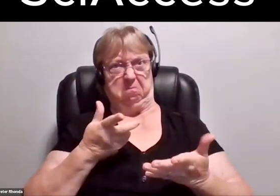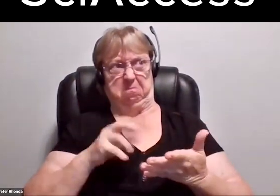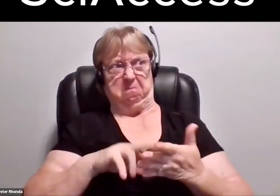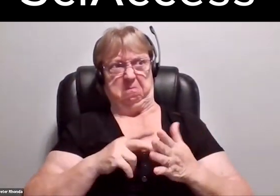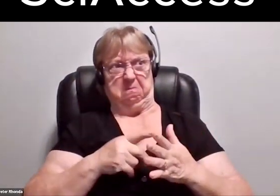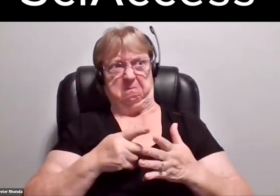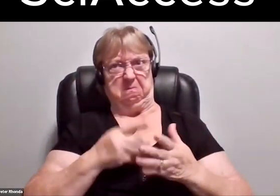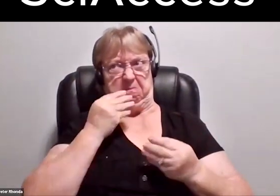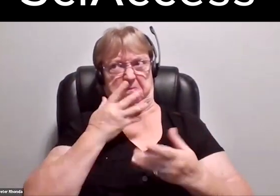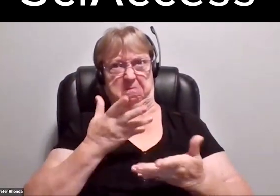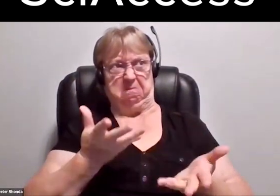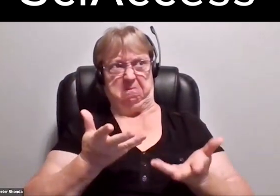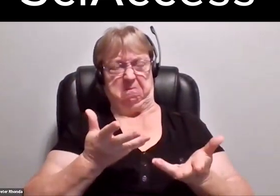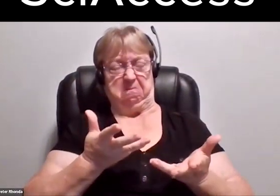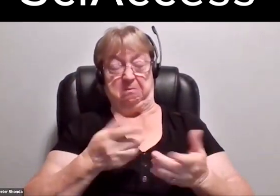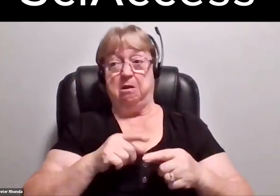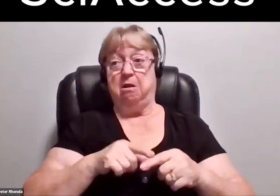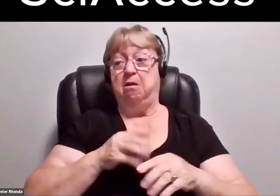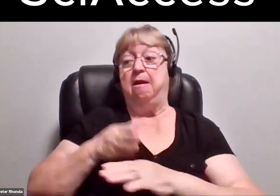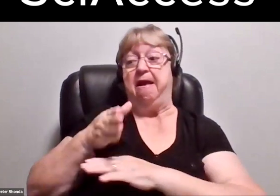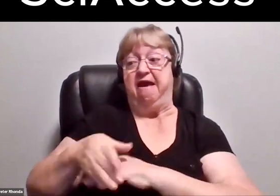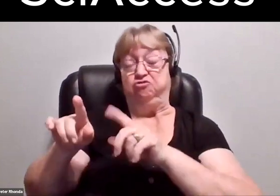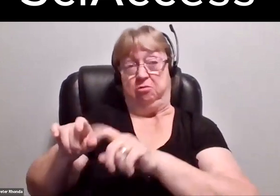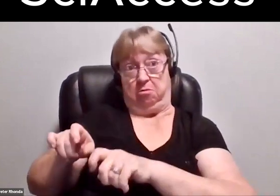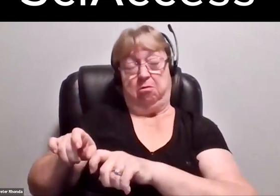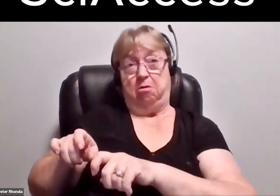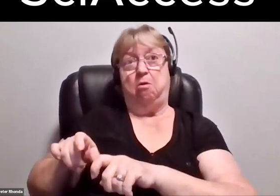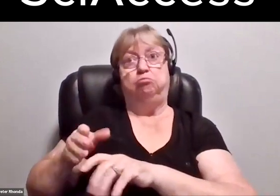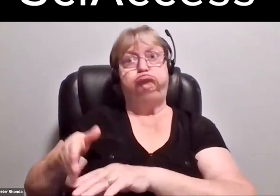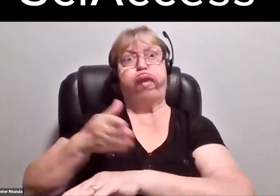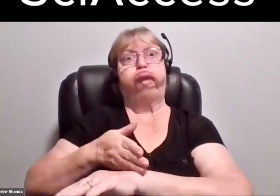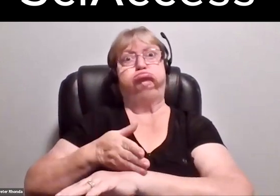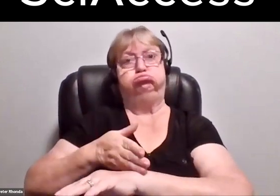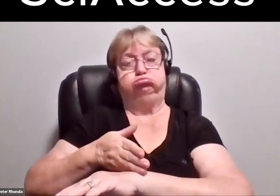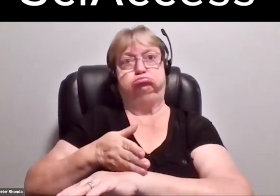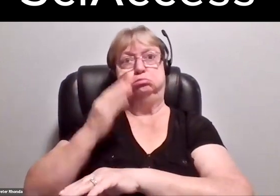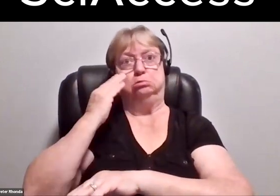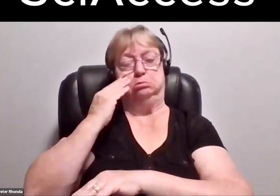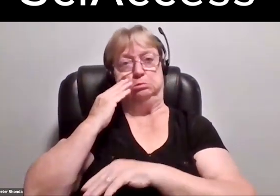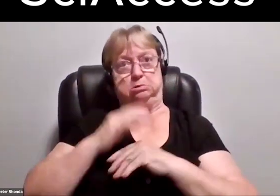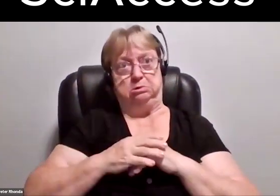their knowledge levels significantly increased, but what we did find was that students with VI